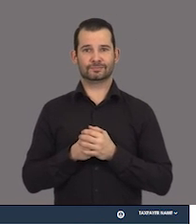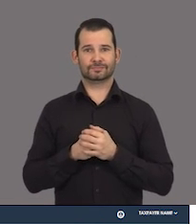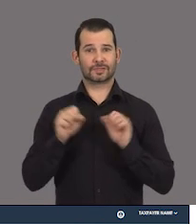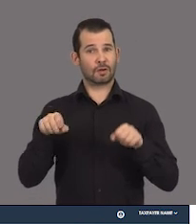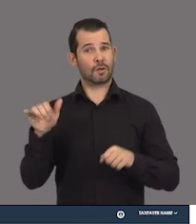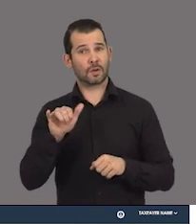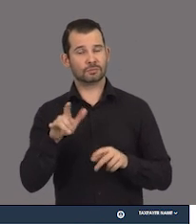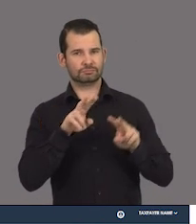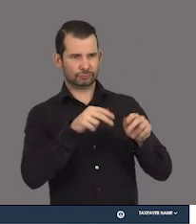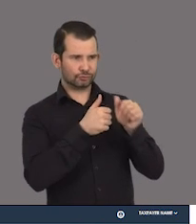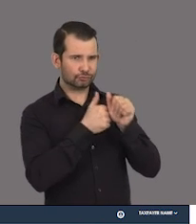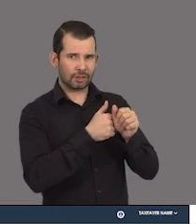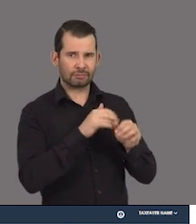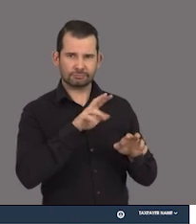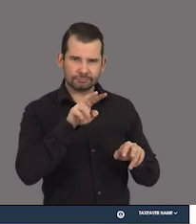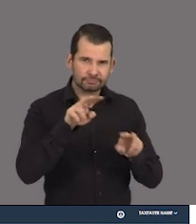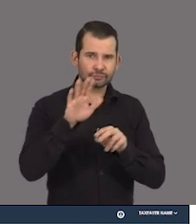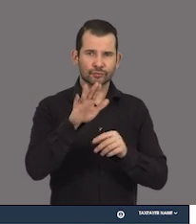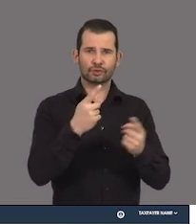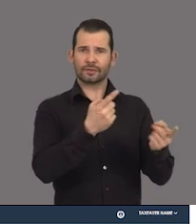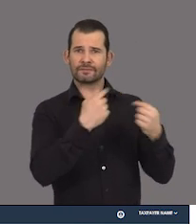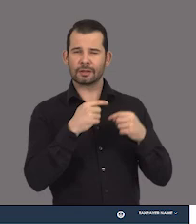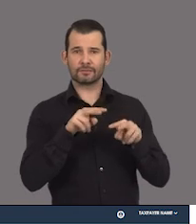Track your refund, view or change your return.